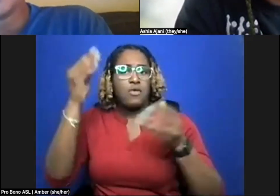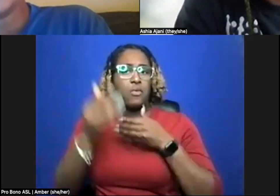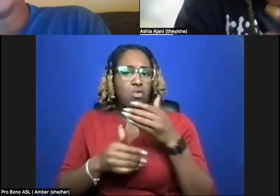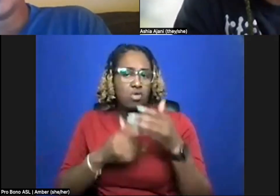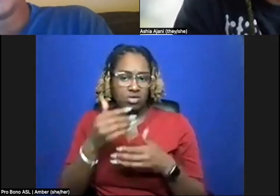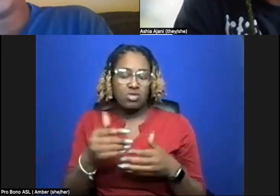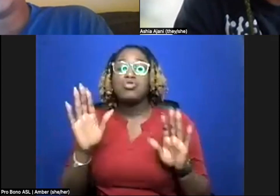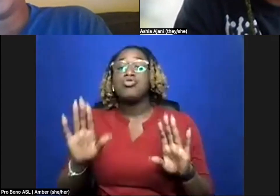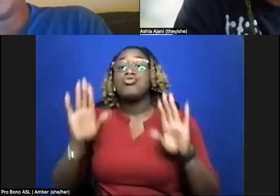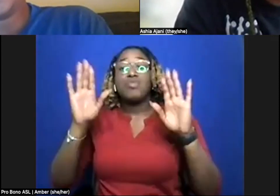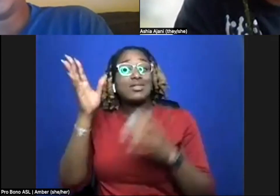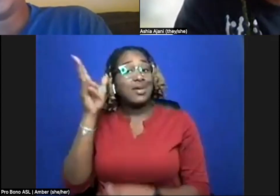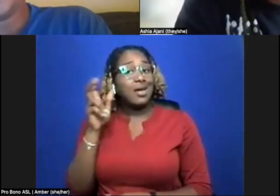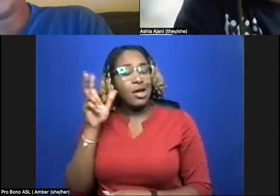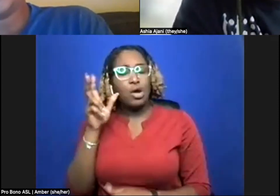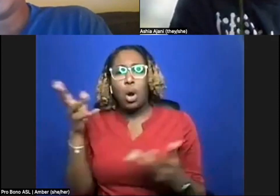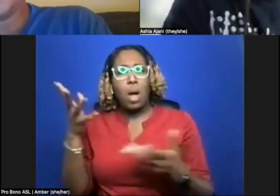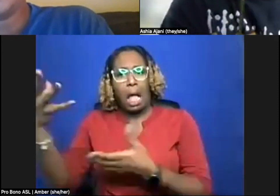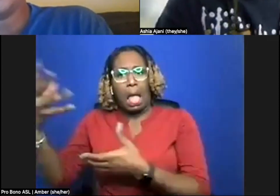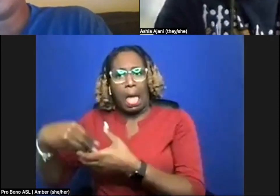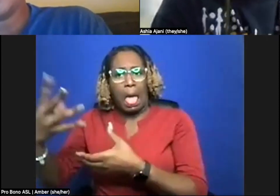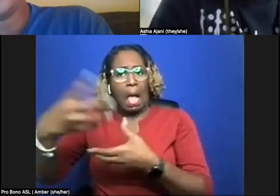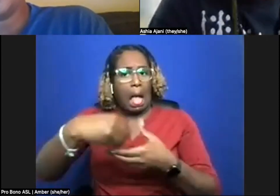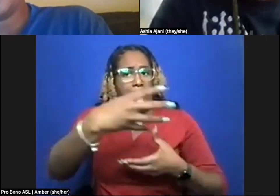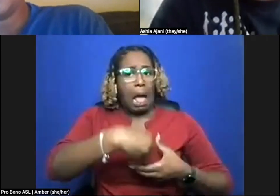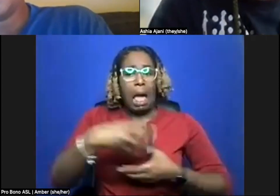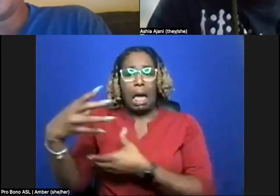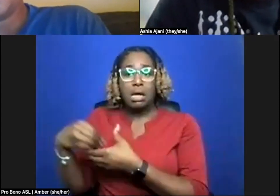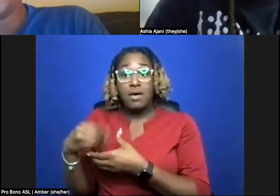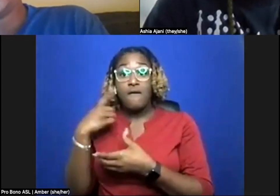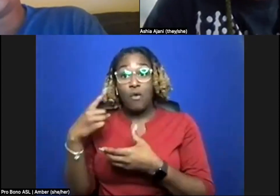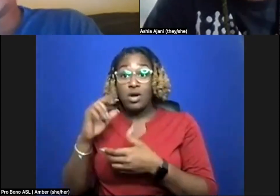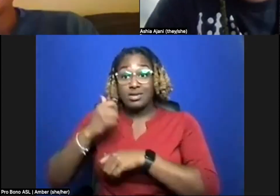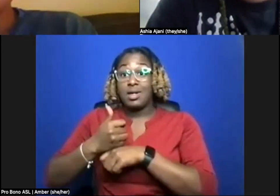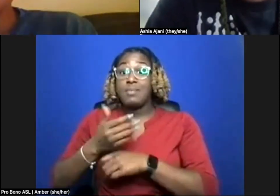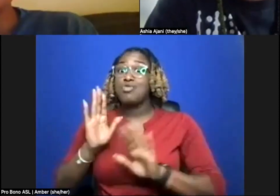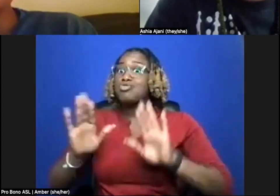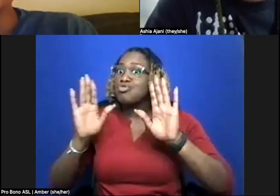like what all goes into the creation of a collection. So, thank you for sharing. Thank you.